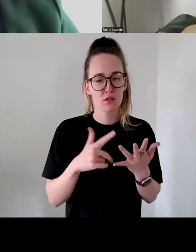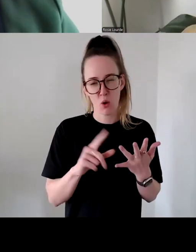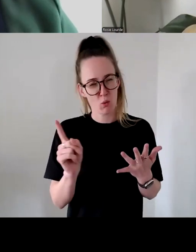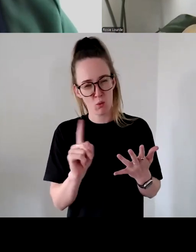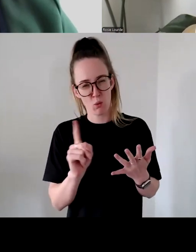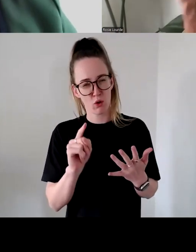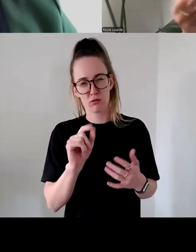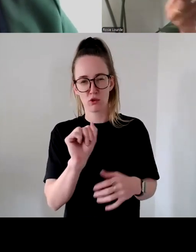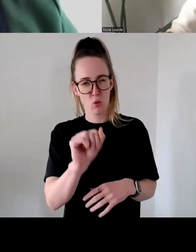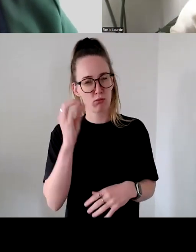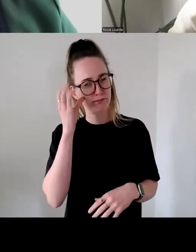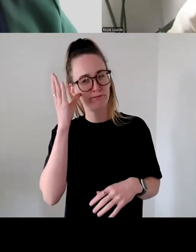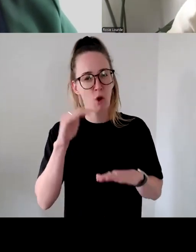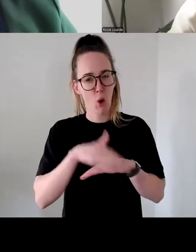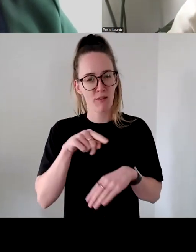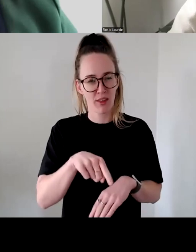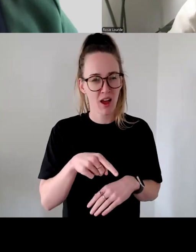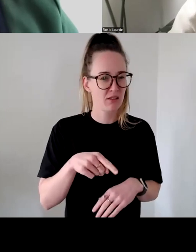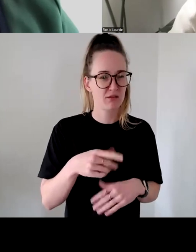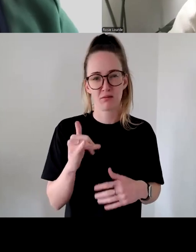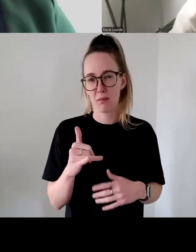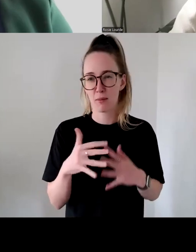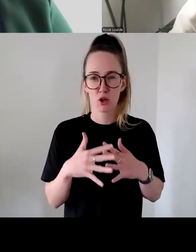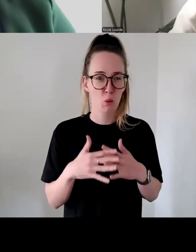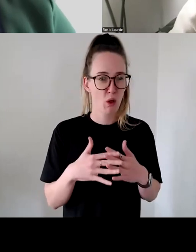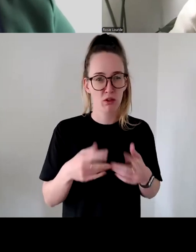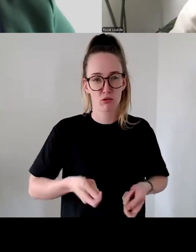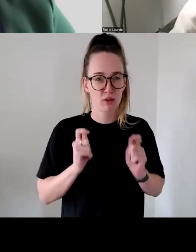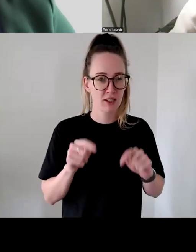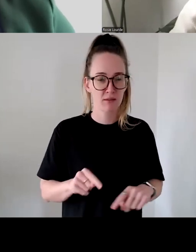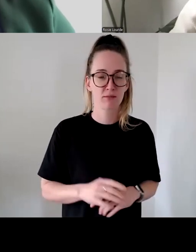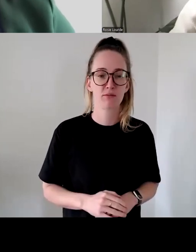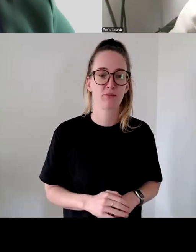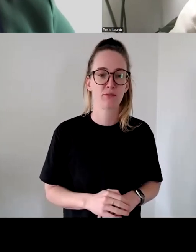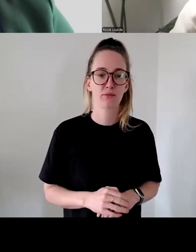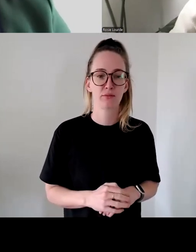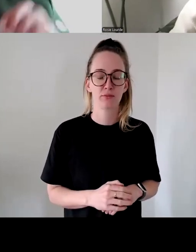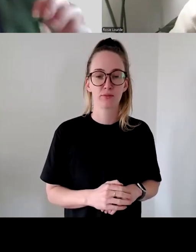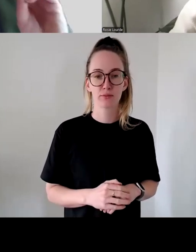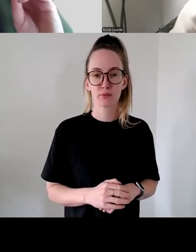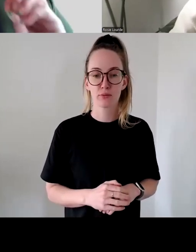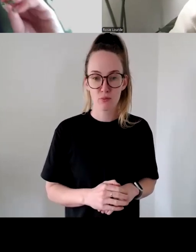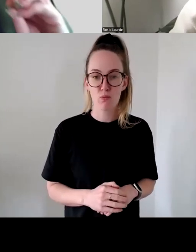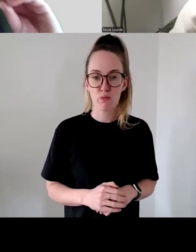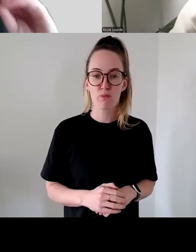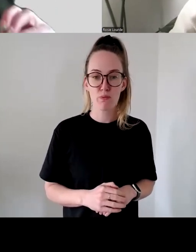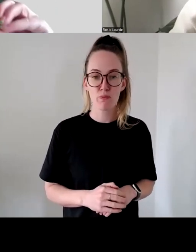listening now or on the recording later? >> Yes, one of the reasons why the positive